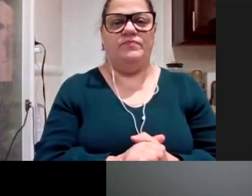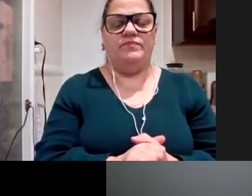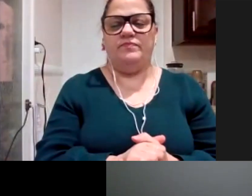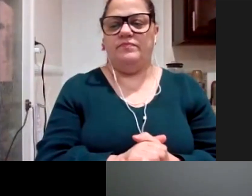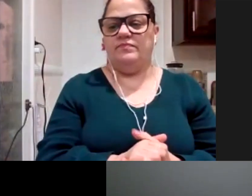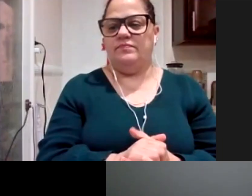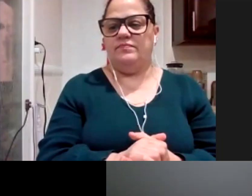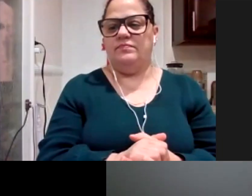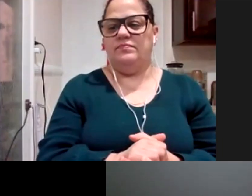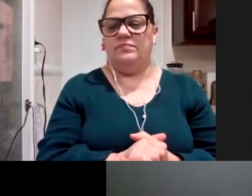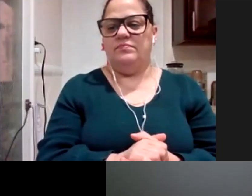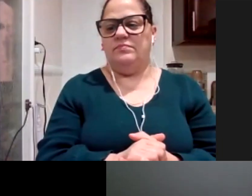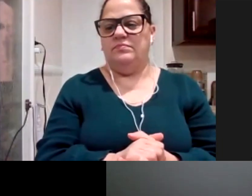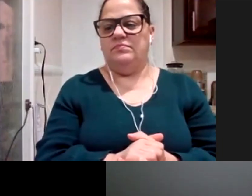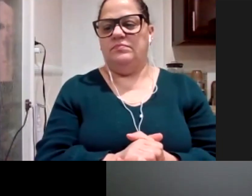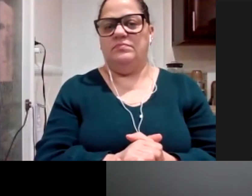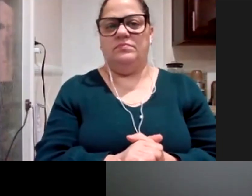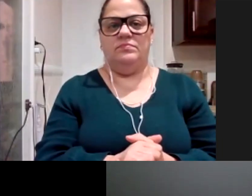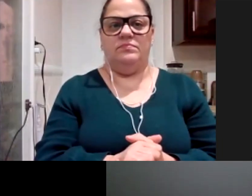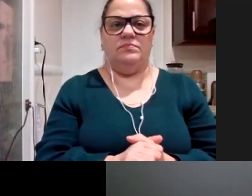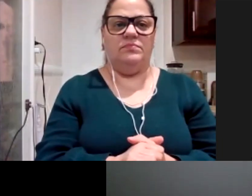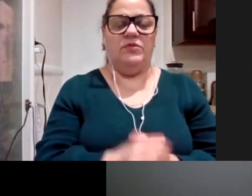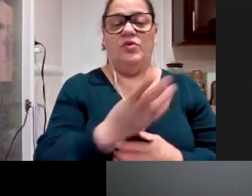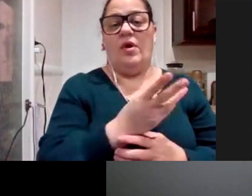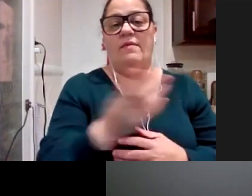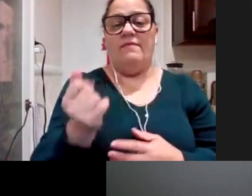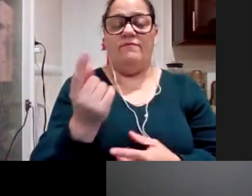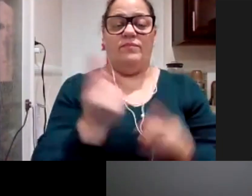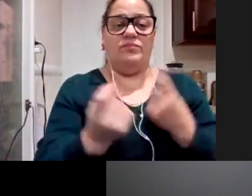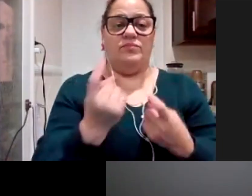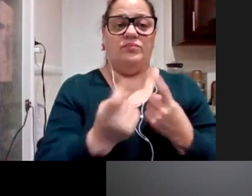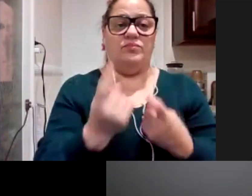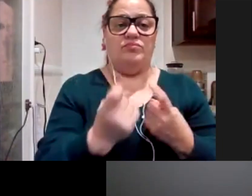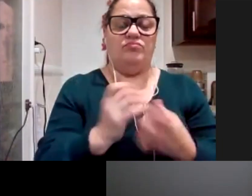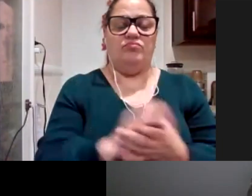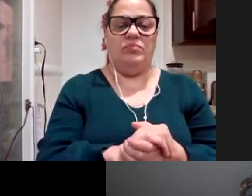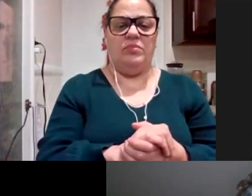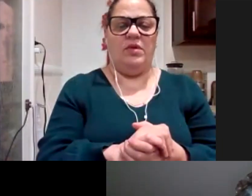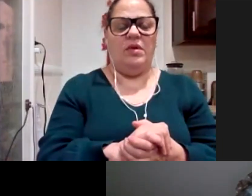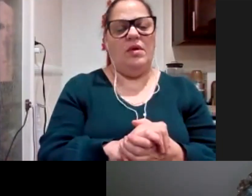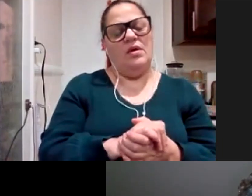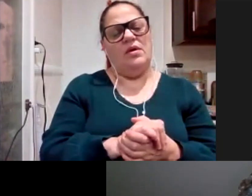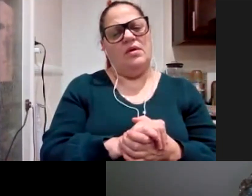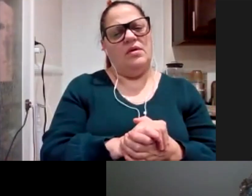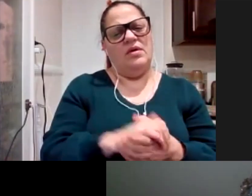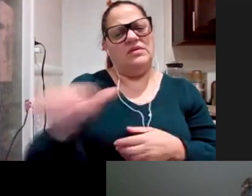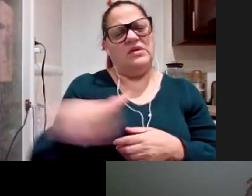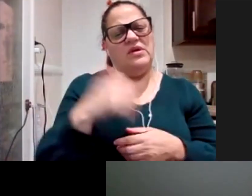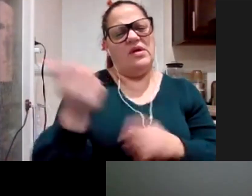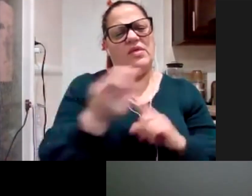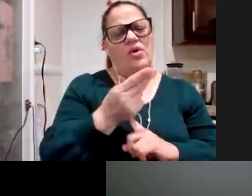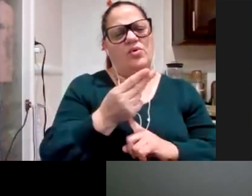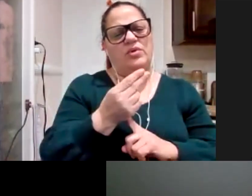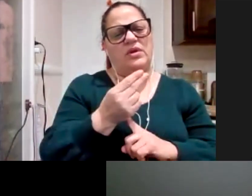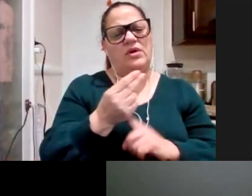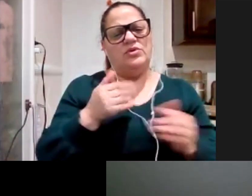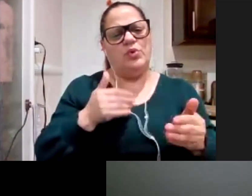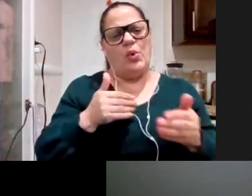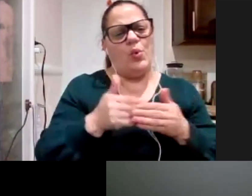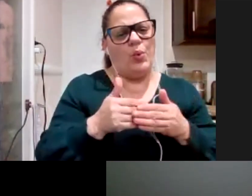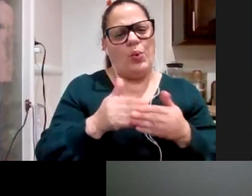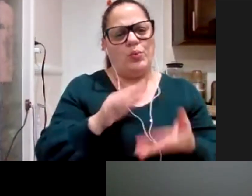[SUSAN] That brings up a couple questions, me. So, is there are there hotels nearby? Are you